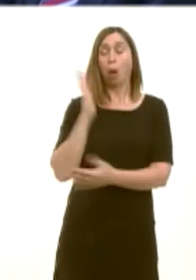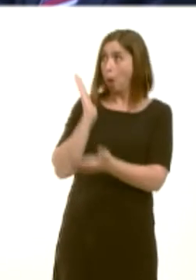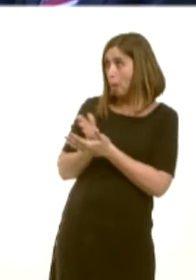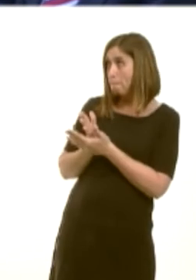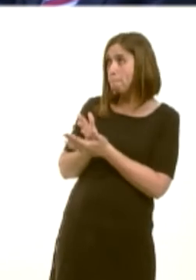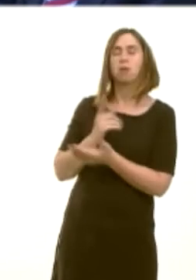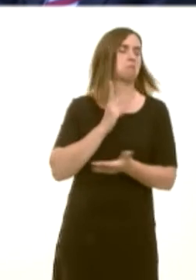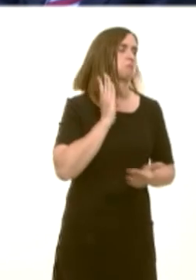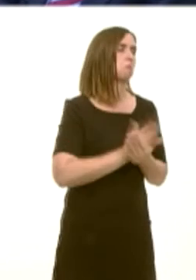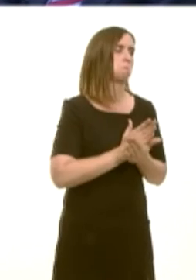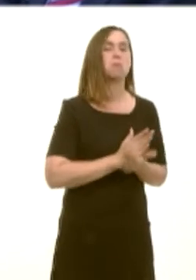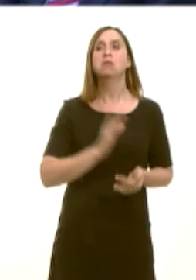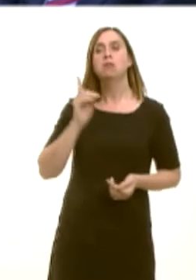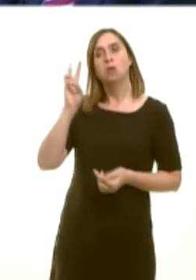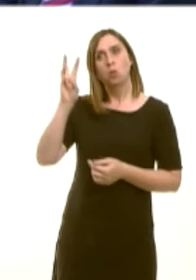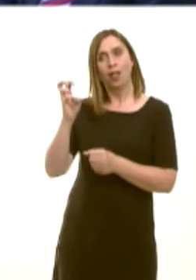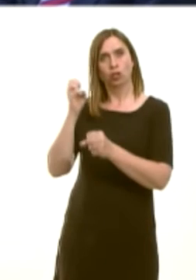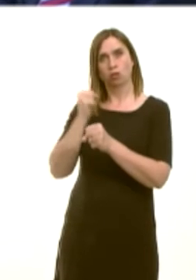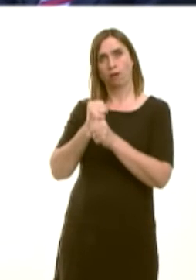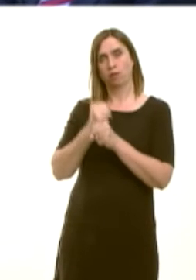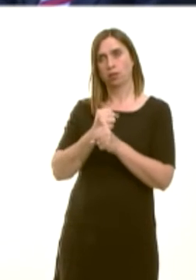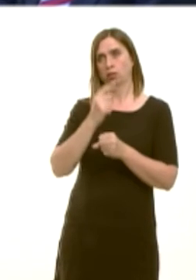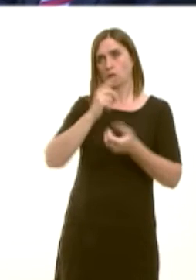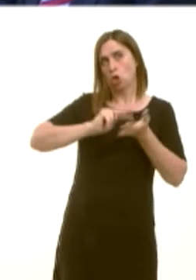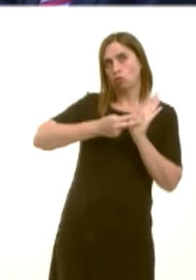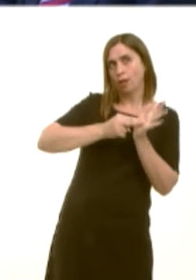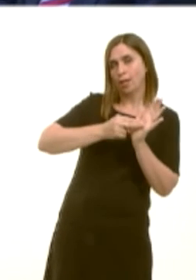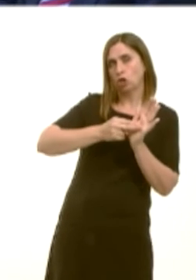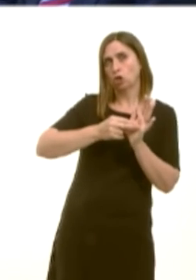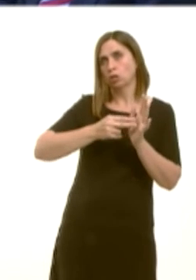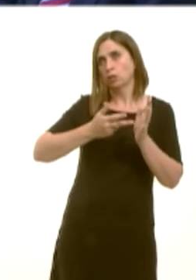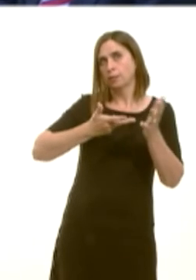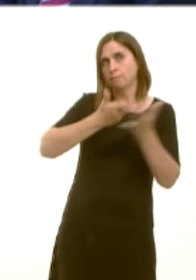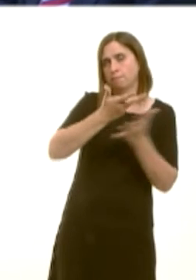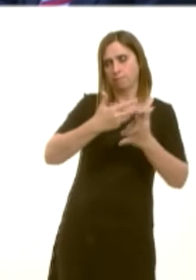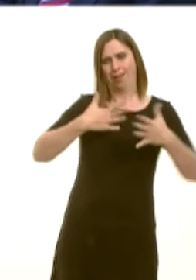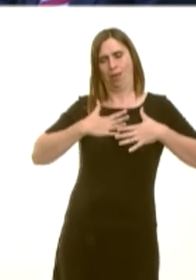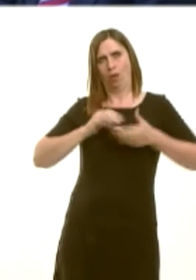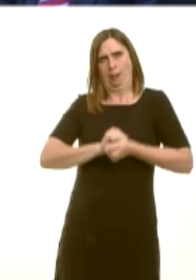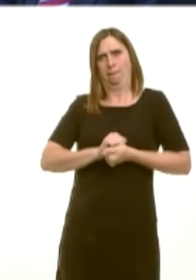the ability of the Welsh Government to arrange public services as it sees fit, and organised,